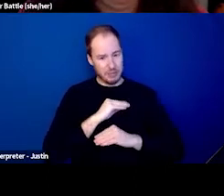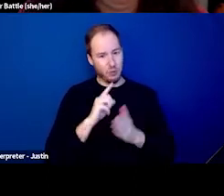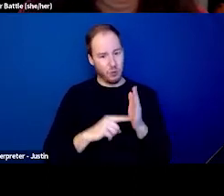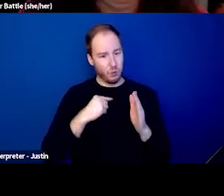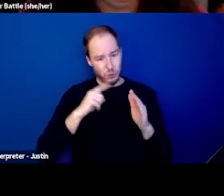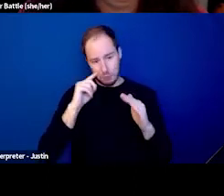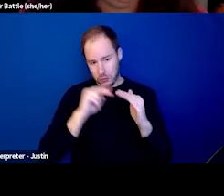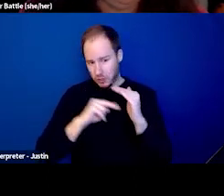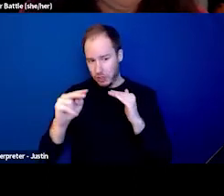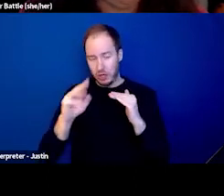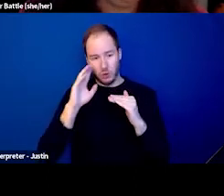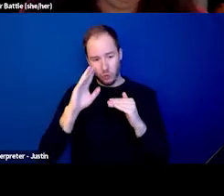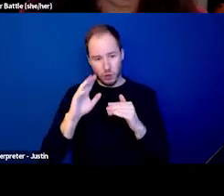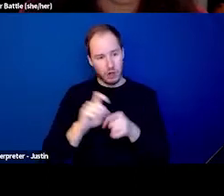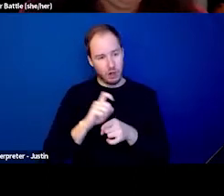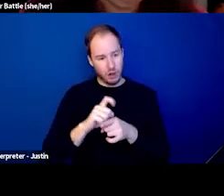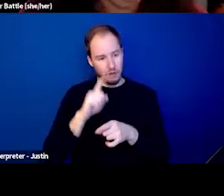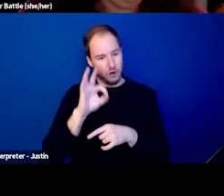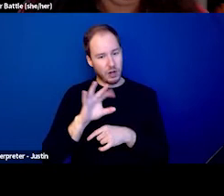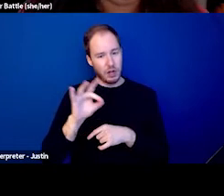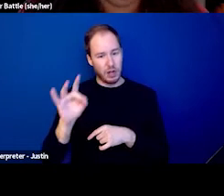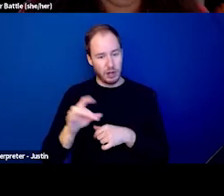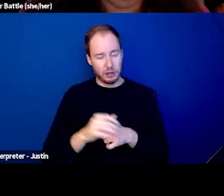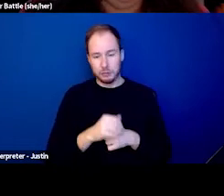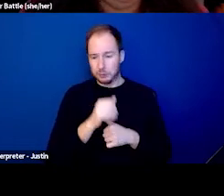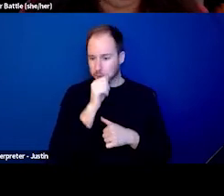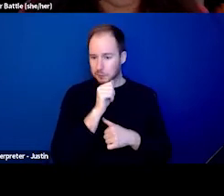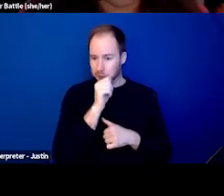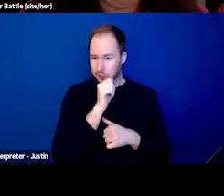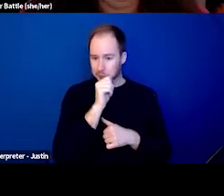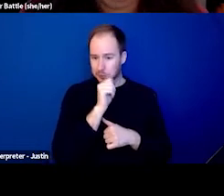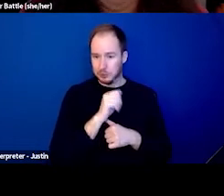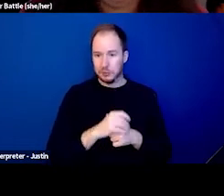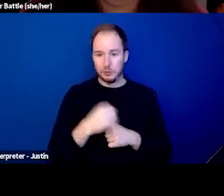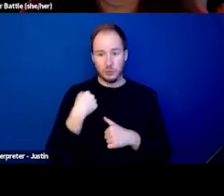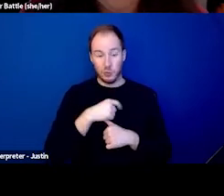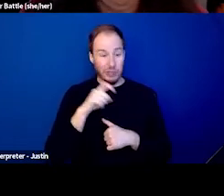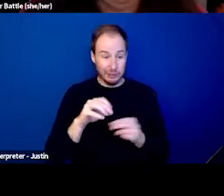of what we feel 988 is gonna be bringing. So we need more folks and we're having